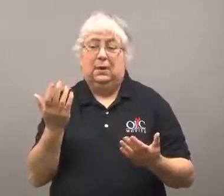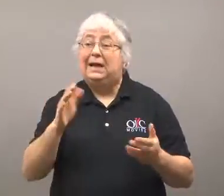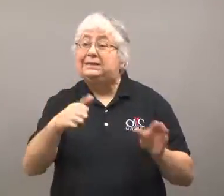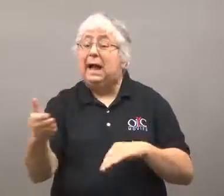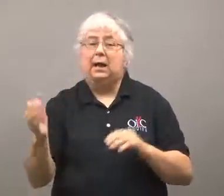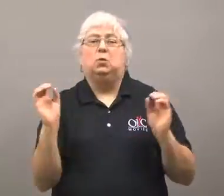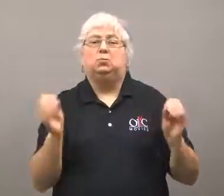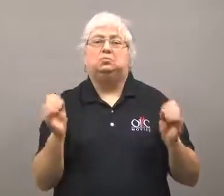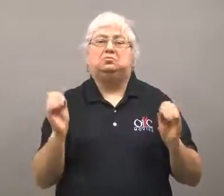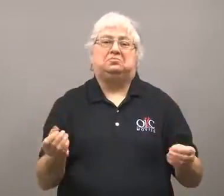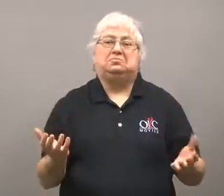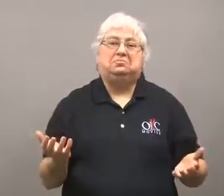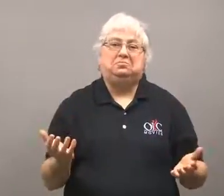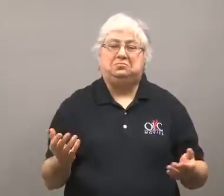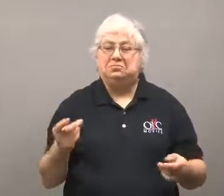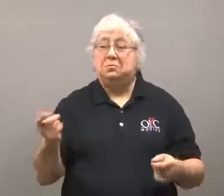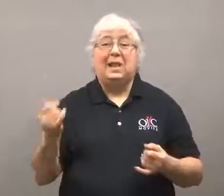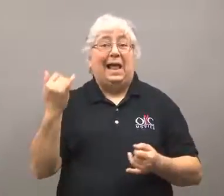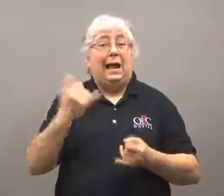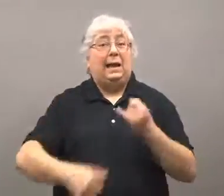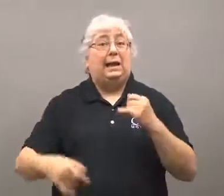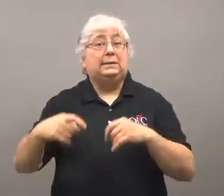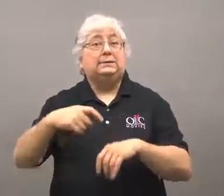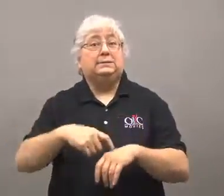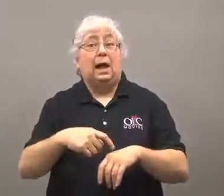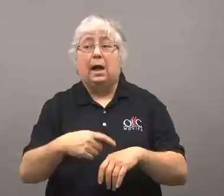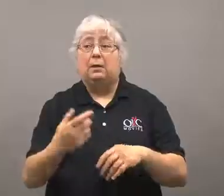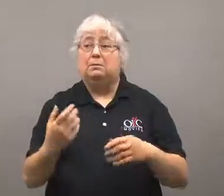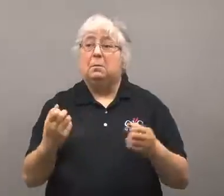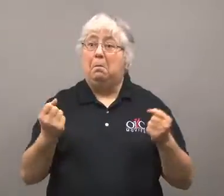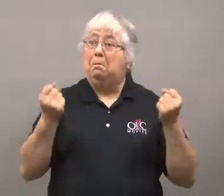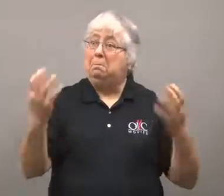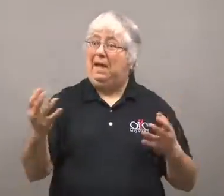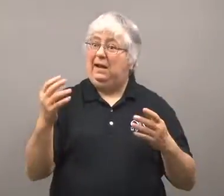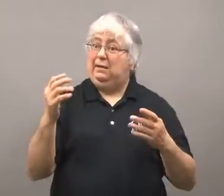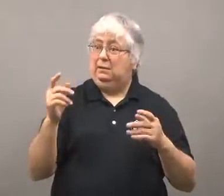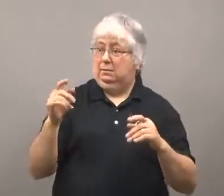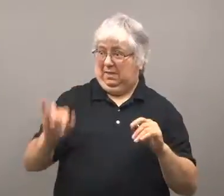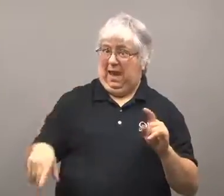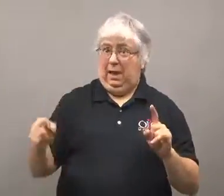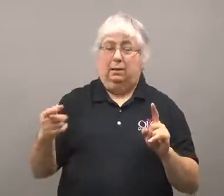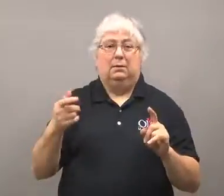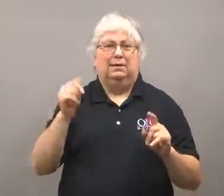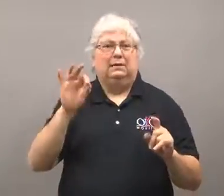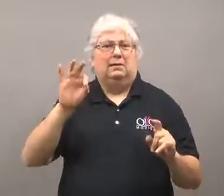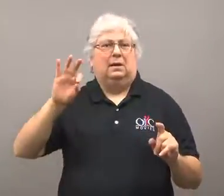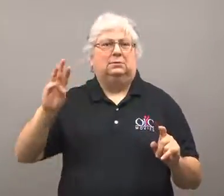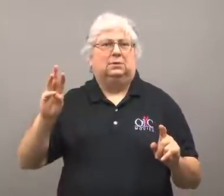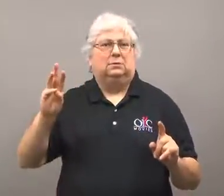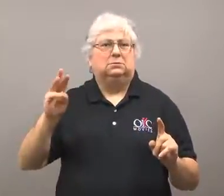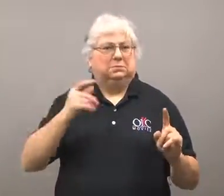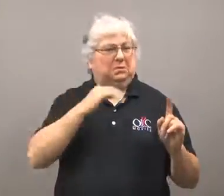There were no deaths.